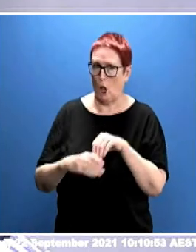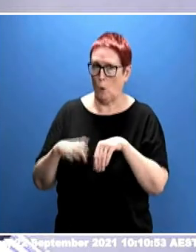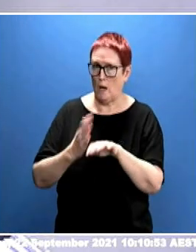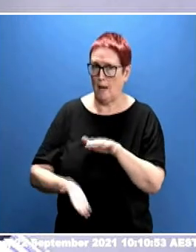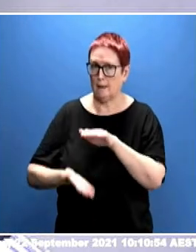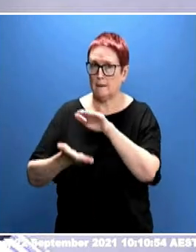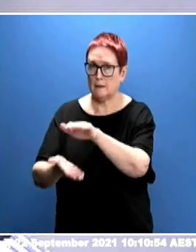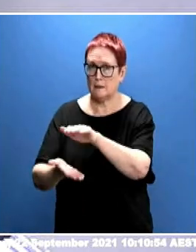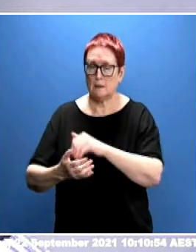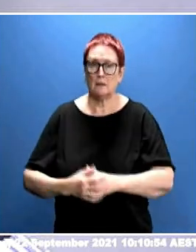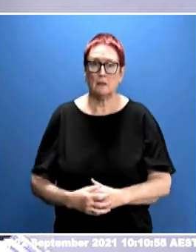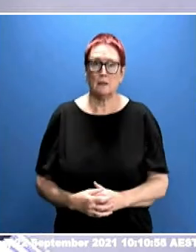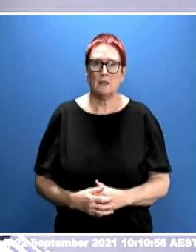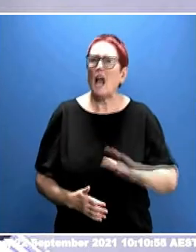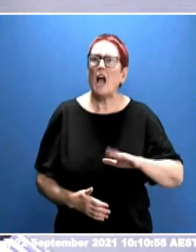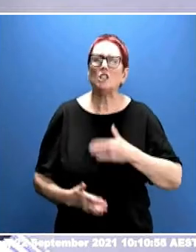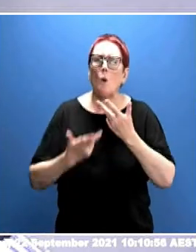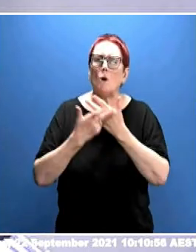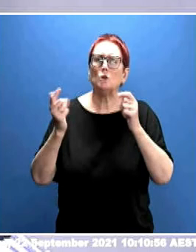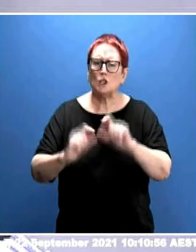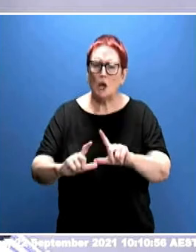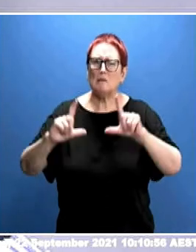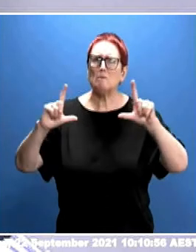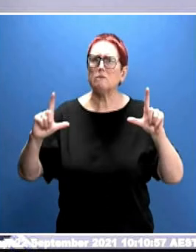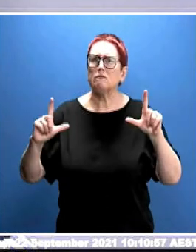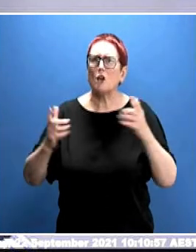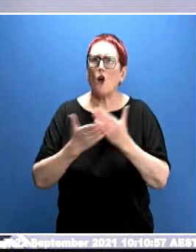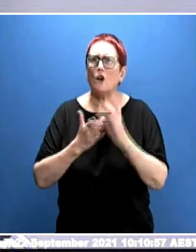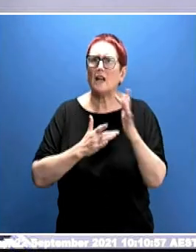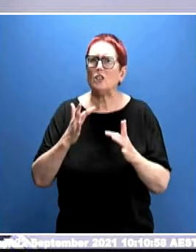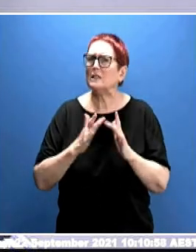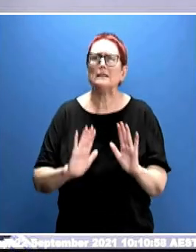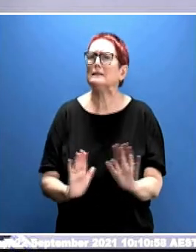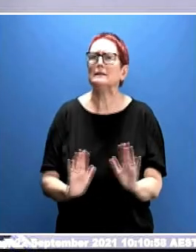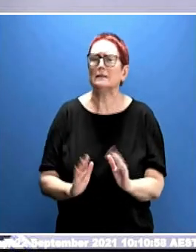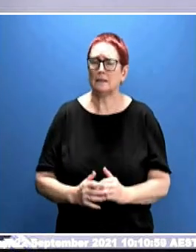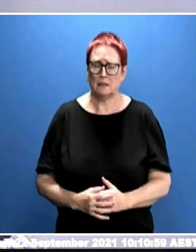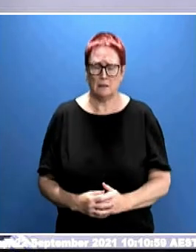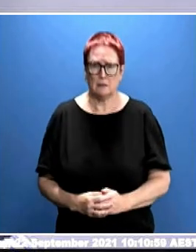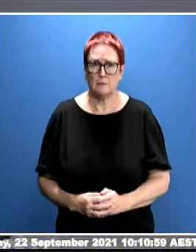I don't seek that they be put up on the screen for largely the reason that